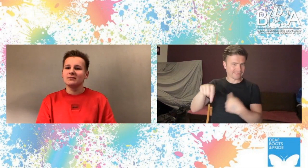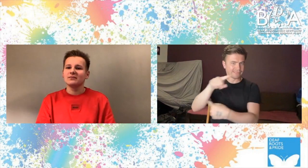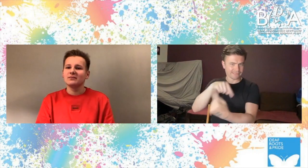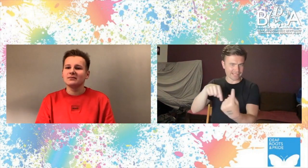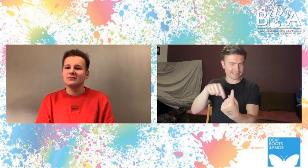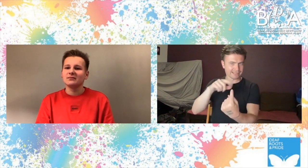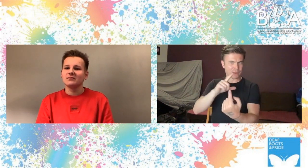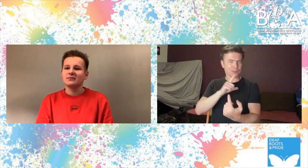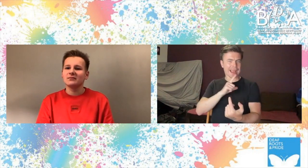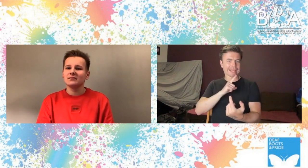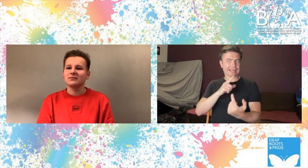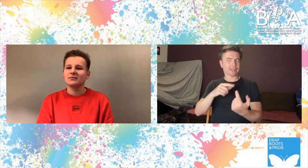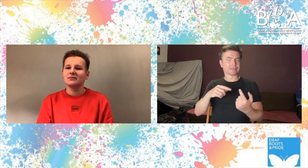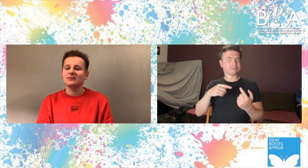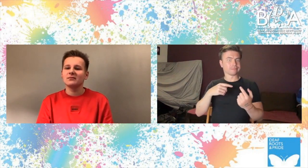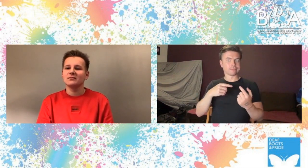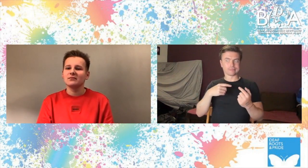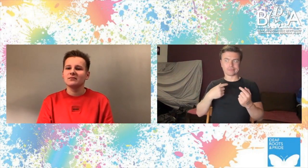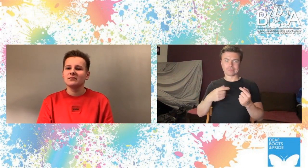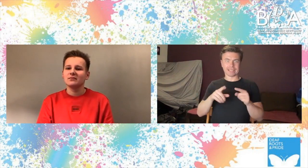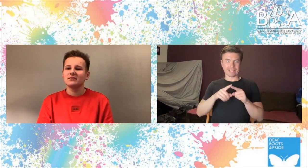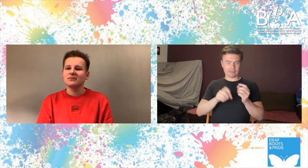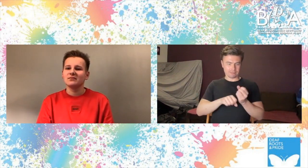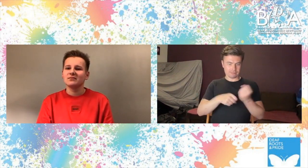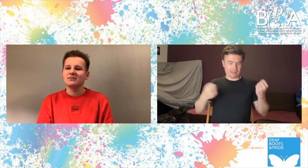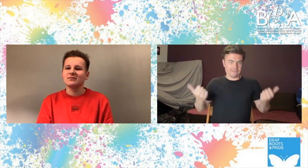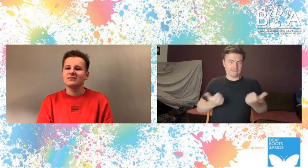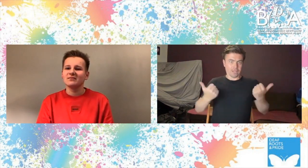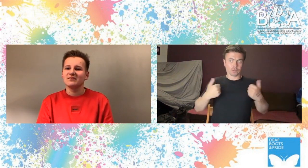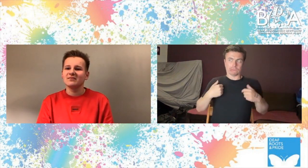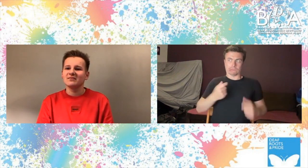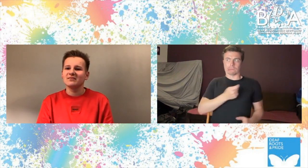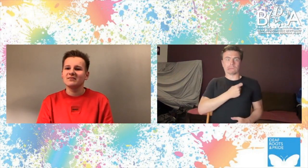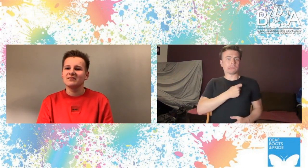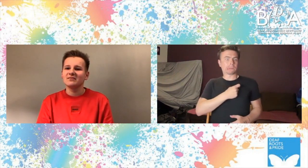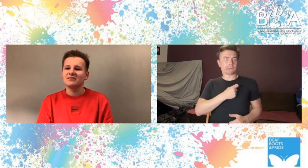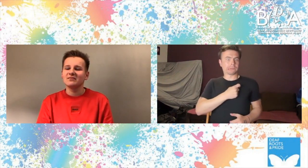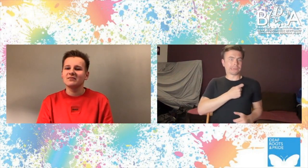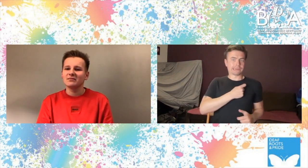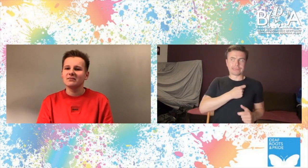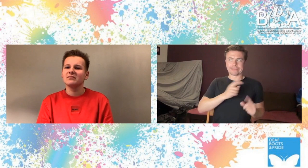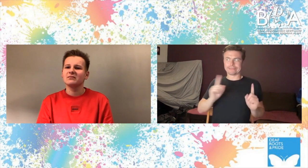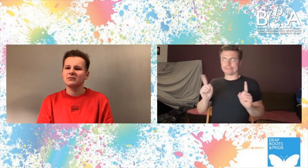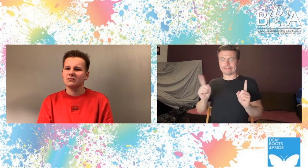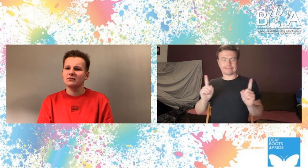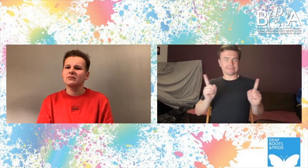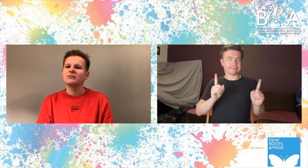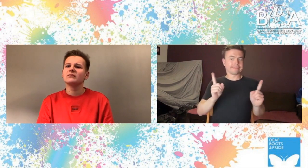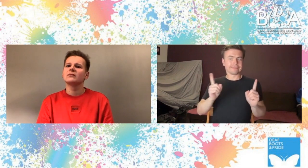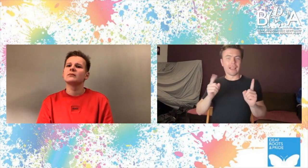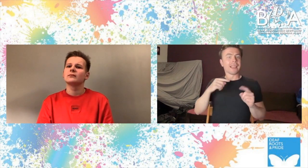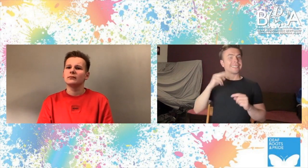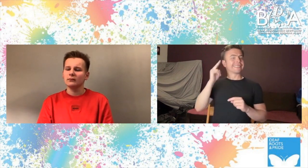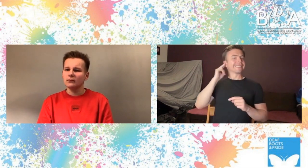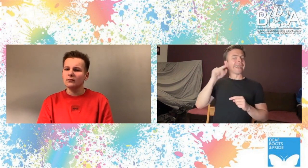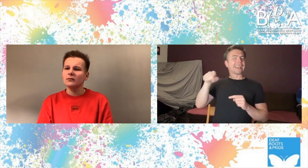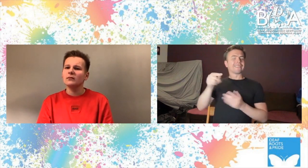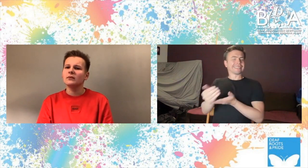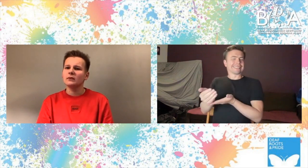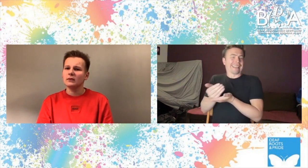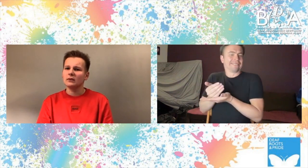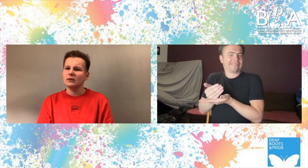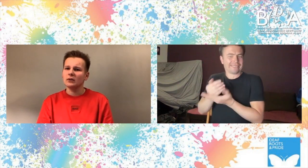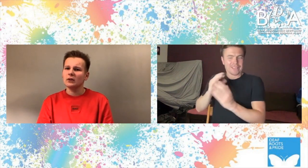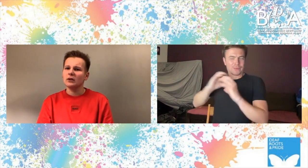people, because I was very nervous. I had just graduated, and I did not really